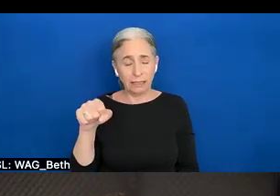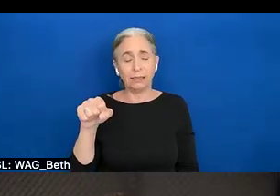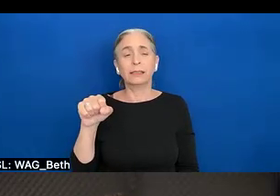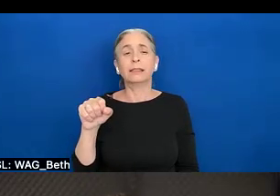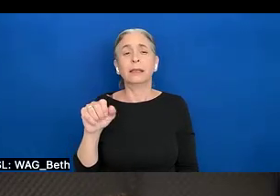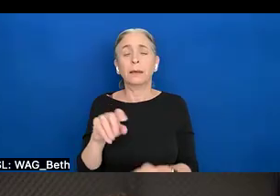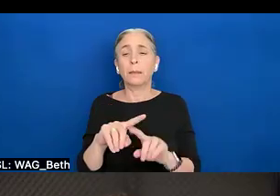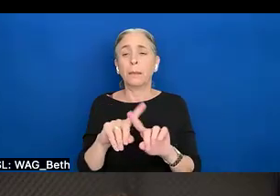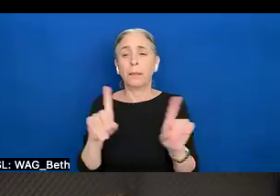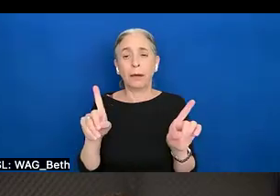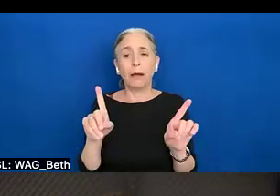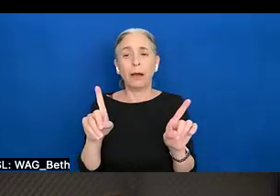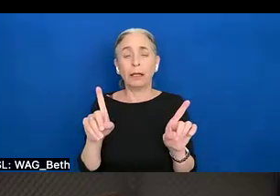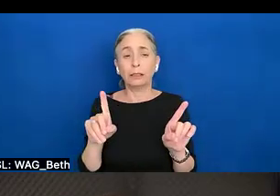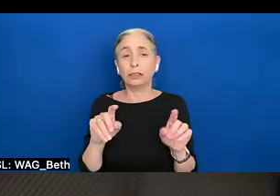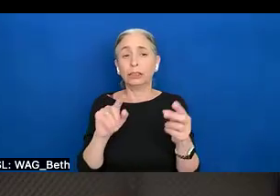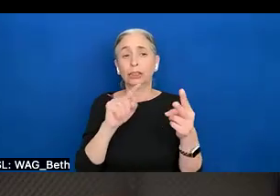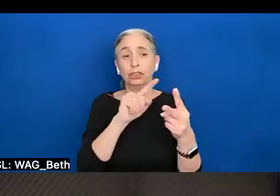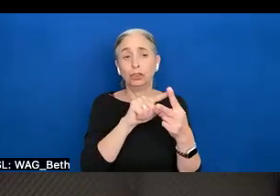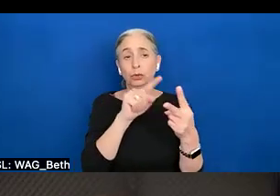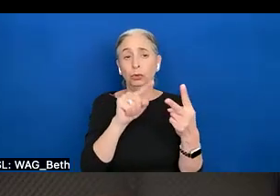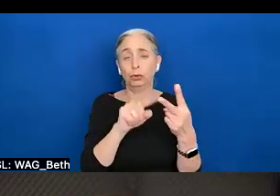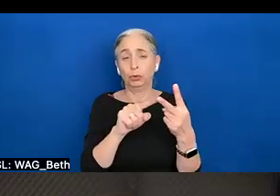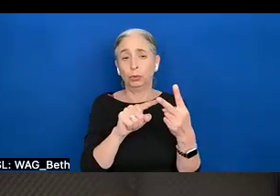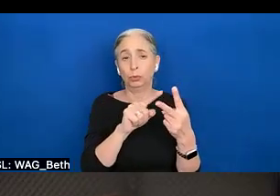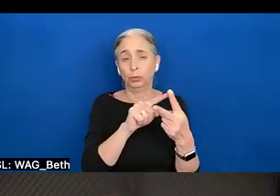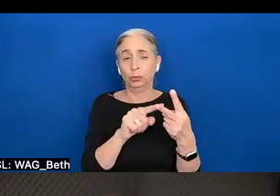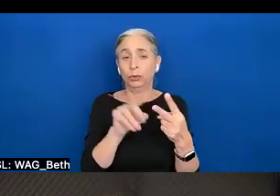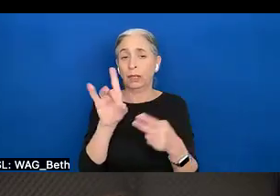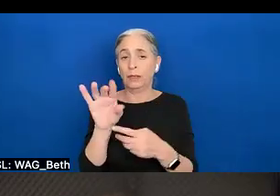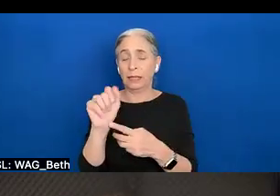But in two points, the data is interrupted with titles.